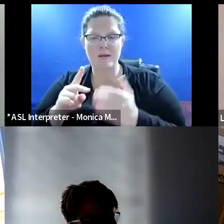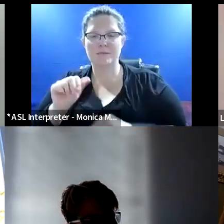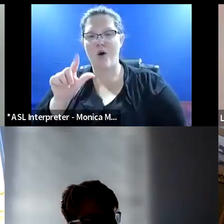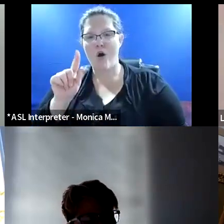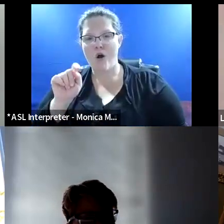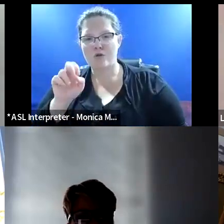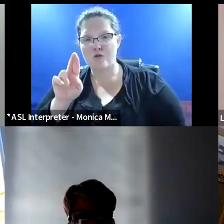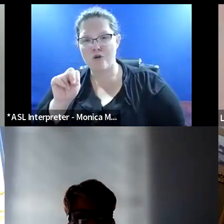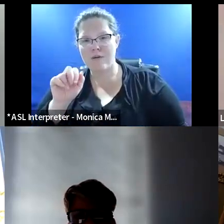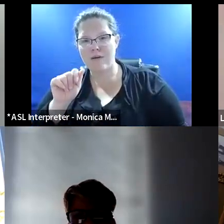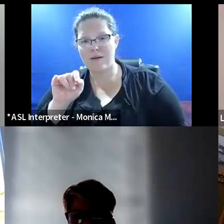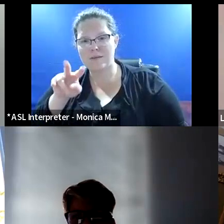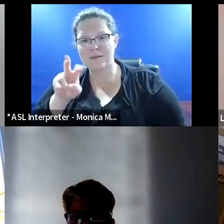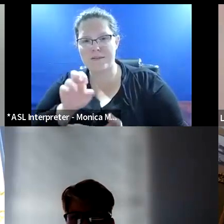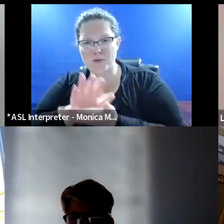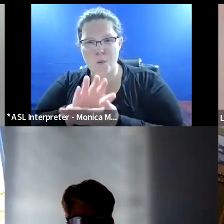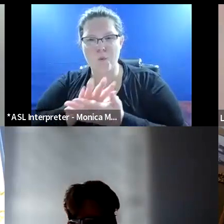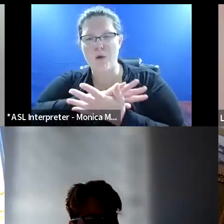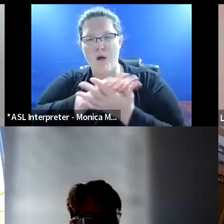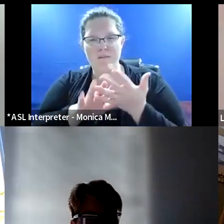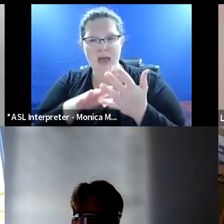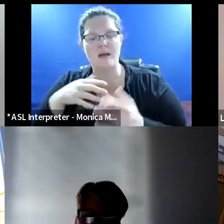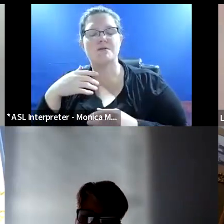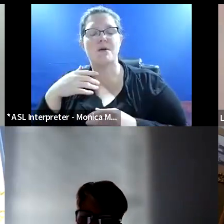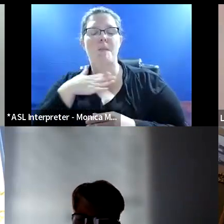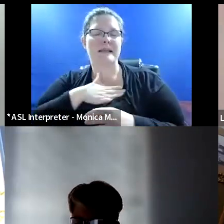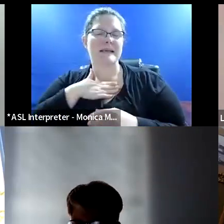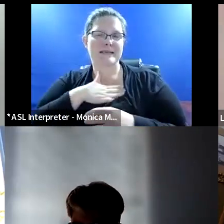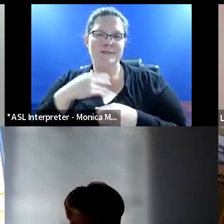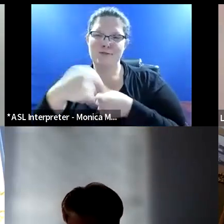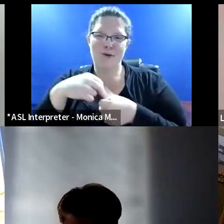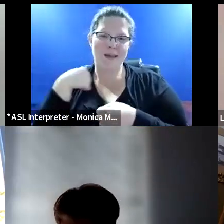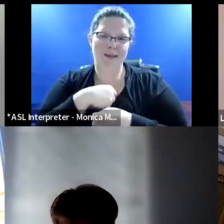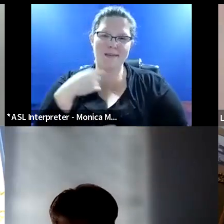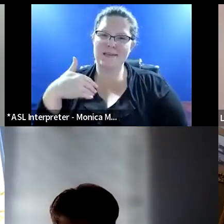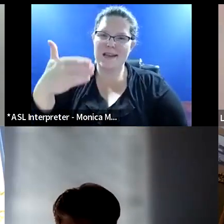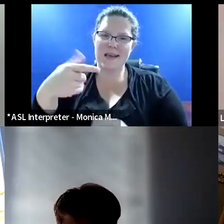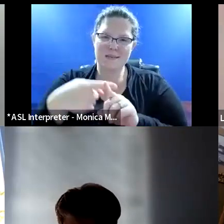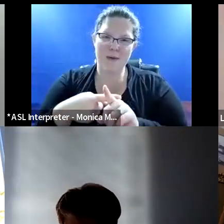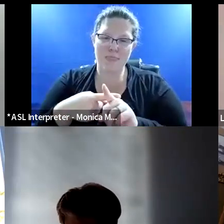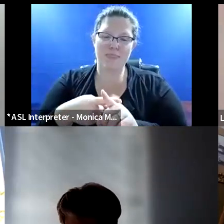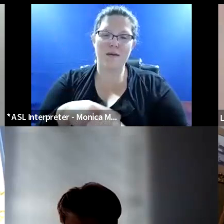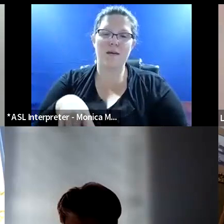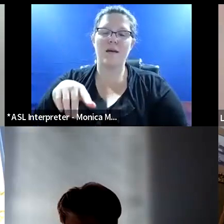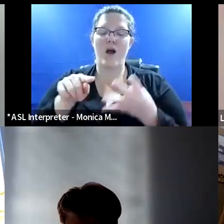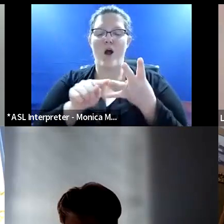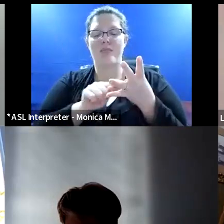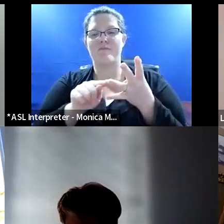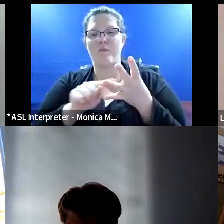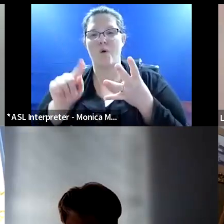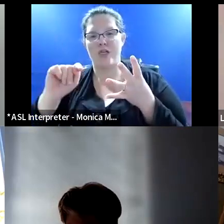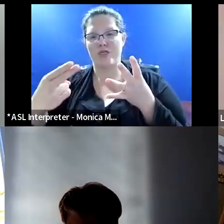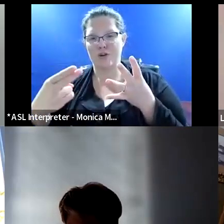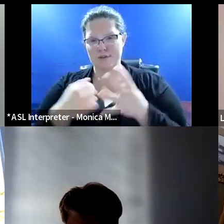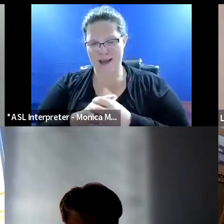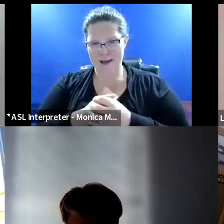THANK YOU, ALL, THIS WAS GREAT. NEXT MONTH WE'LL DO ANOTHER TRANSITION SERIES ROLLING INTO WHAT WE'RE TALKING ABOUT HERE, WE'RE GOING TO TALK ABOUT YOUTH TRANSITION AND SO IF YOU HAVE OTHER THINGS THAT YOU WOULD LIKE TO BRING, I KNOW THERE'S A LOT OF YOUTH COORDINATORS OUT THERE THAT ARE TRYING TO LEARN HOW TO GET INTO SOME OF THESE PROGRAMS.